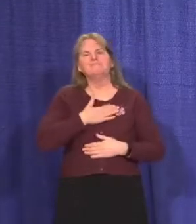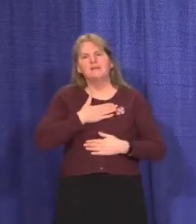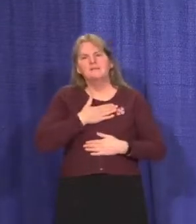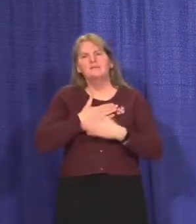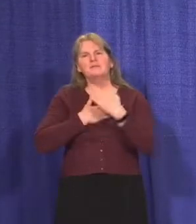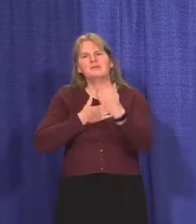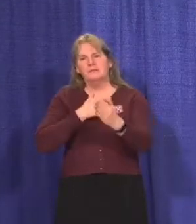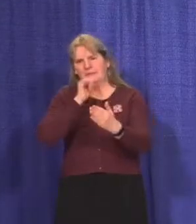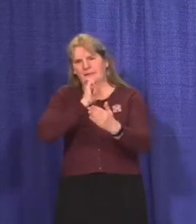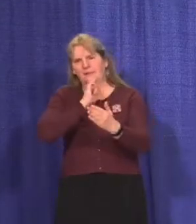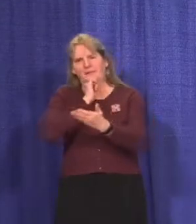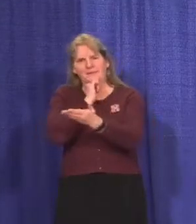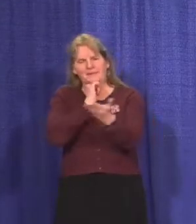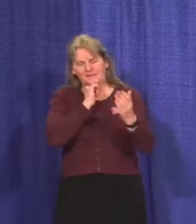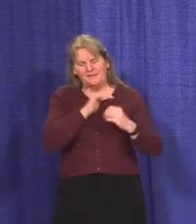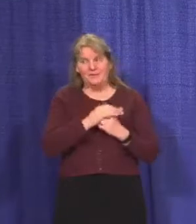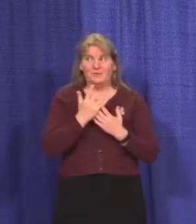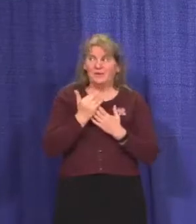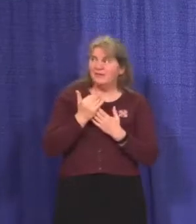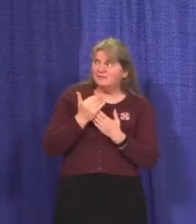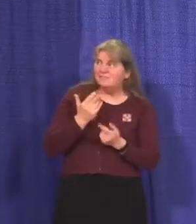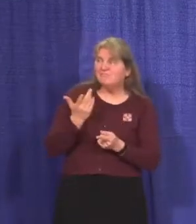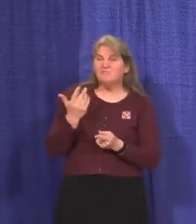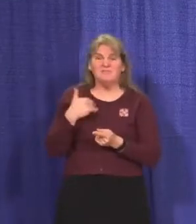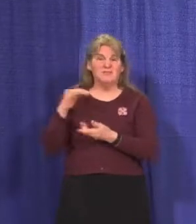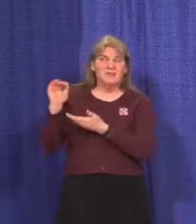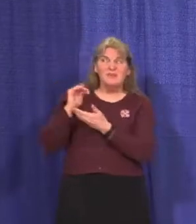news and us we have had to adjust schedules and be as